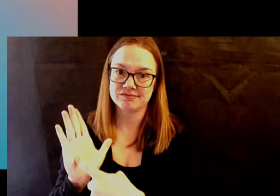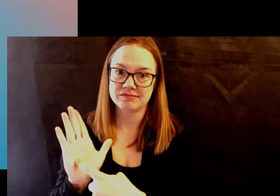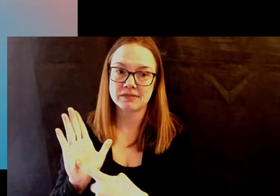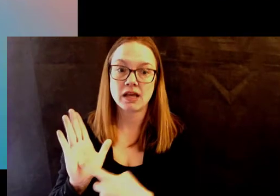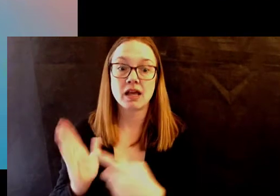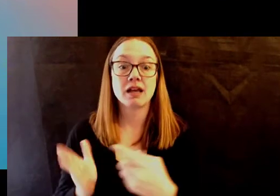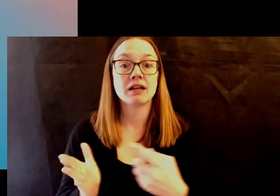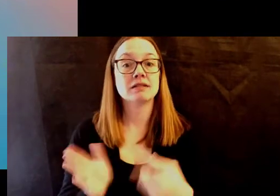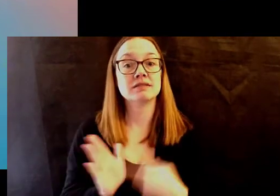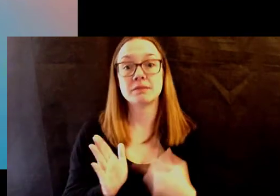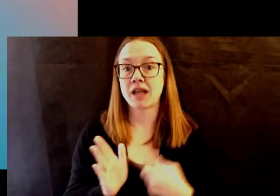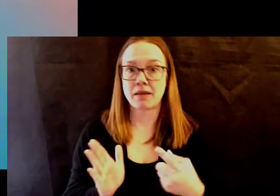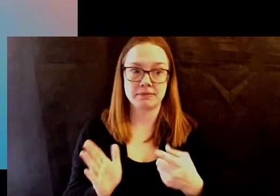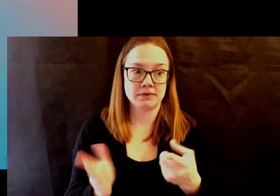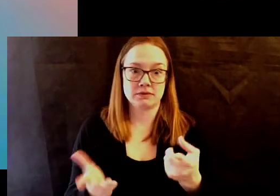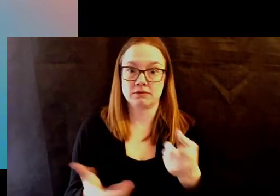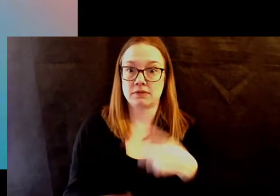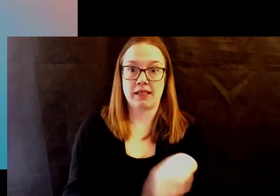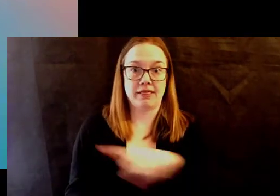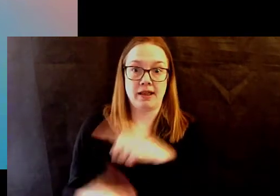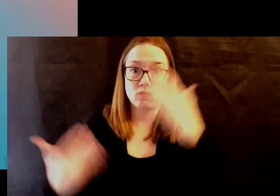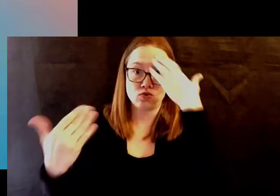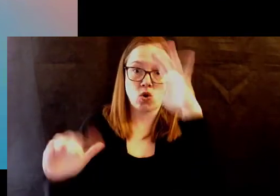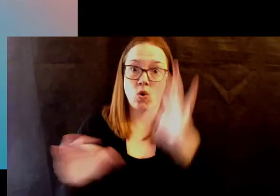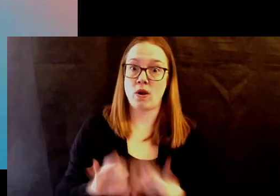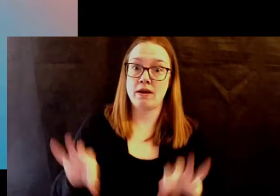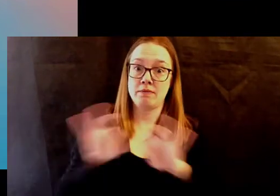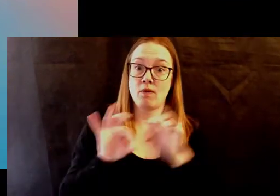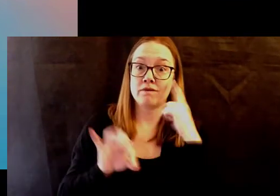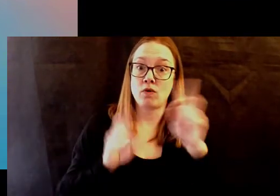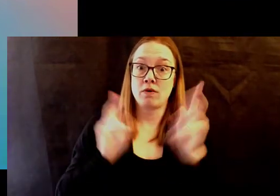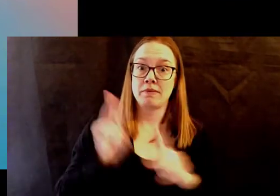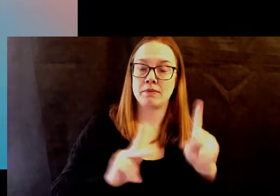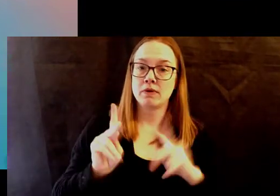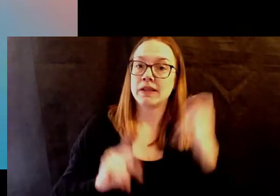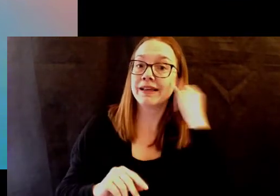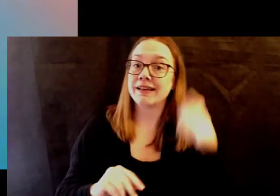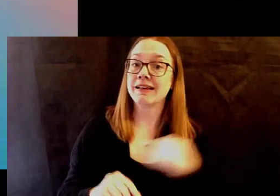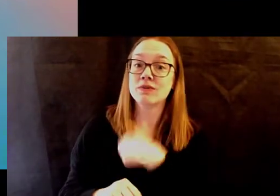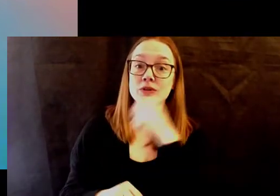to people if we don't step in and say, no, this is really important.